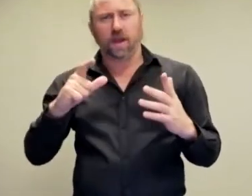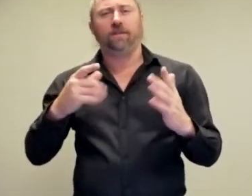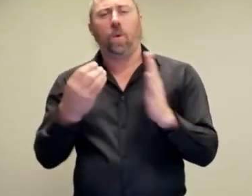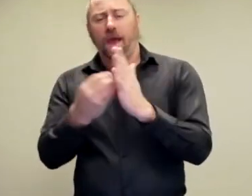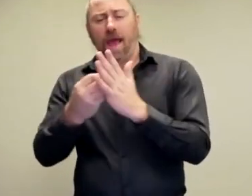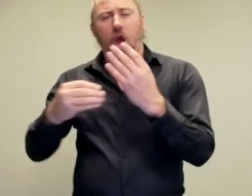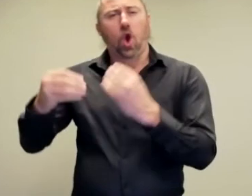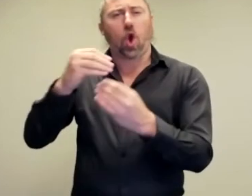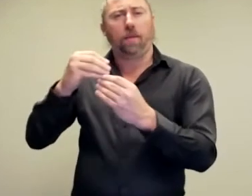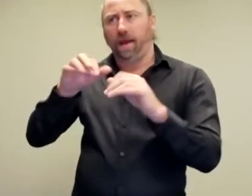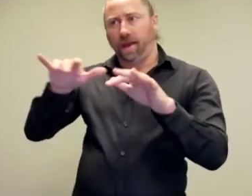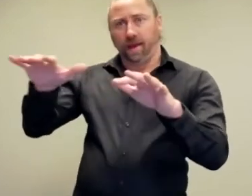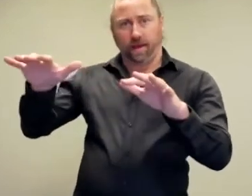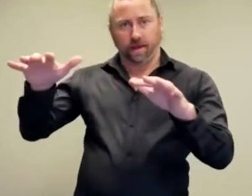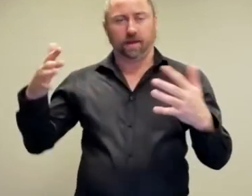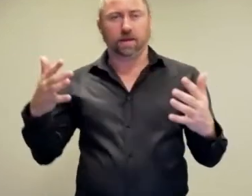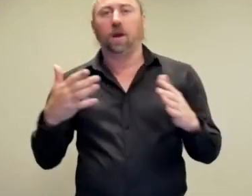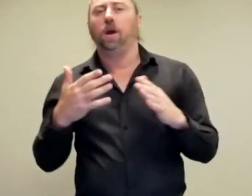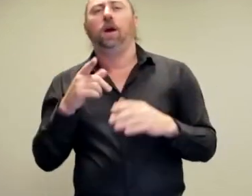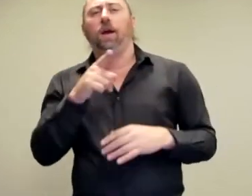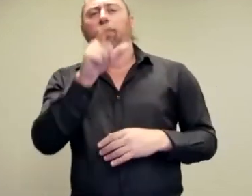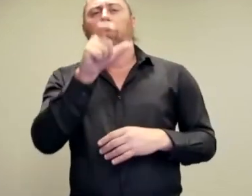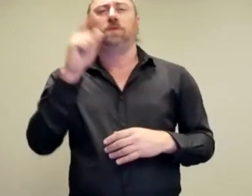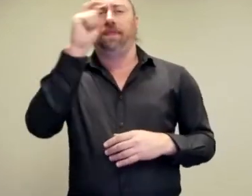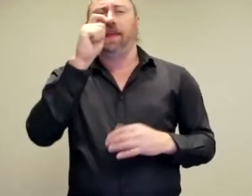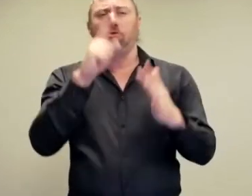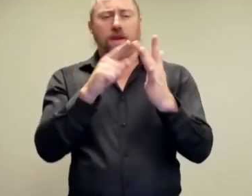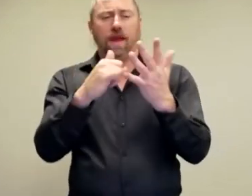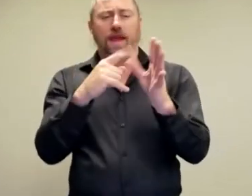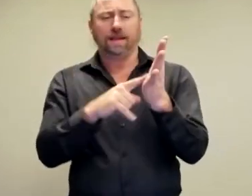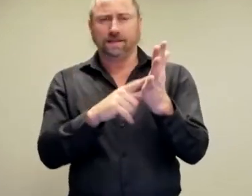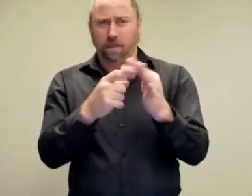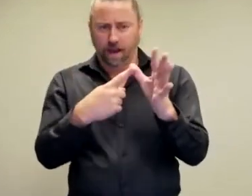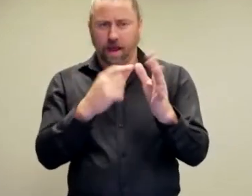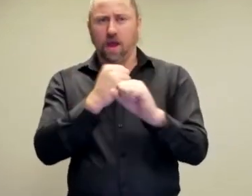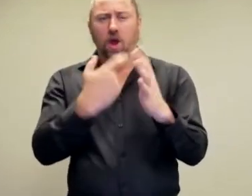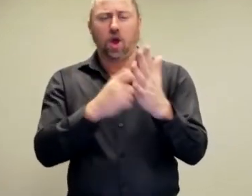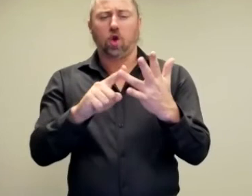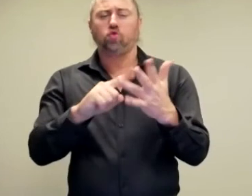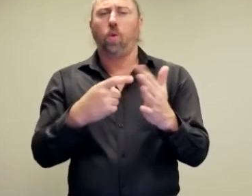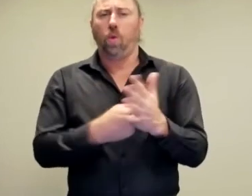that, according to prominent theorist Isabella Graw, is busy absorbing life.